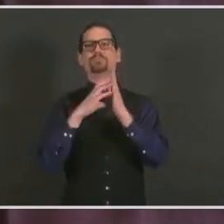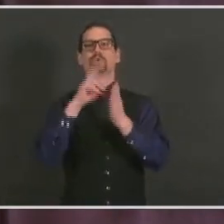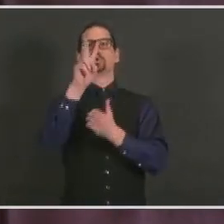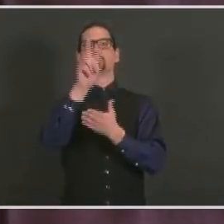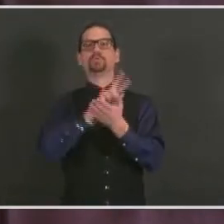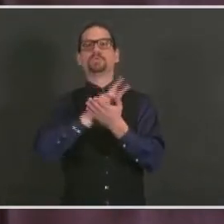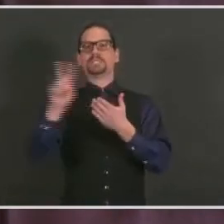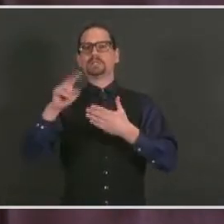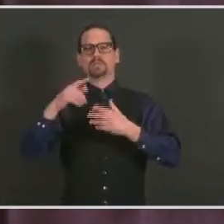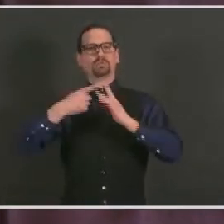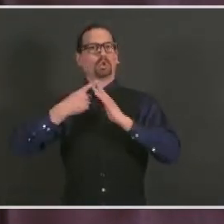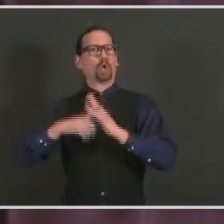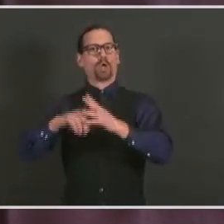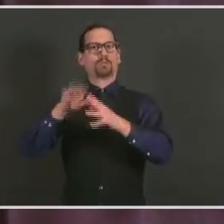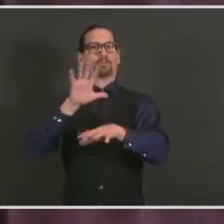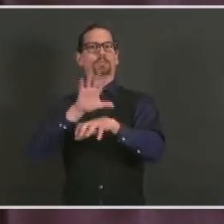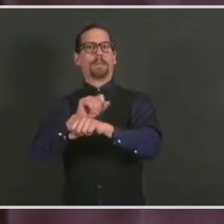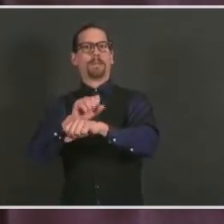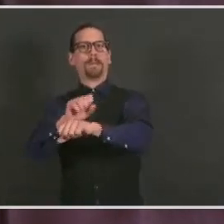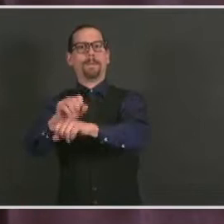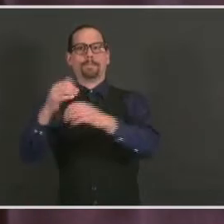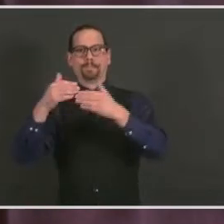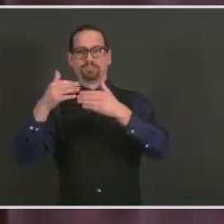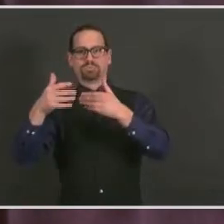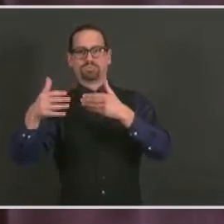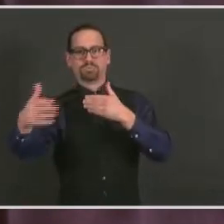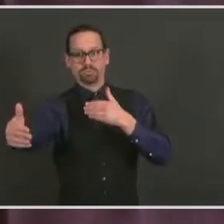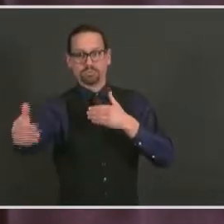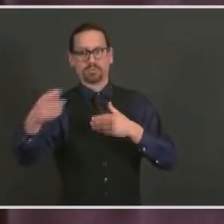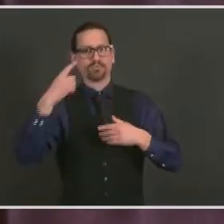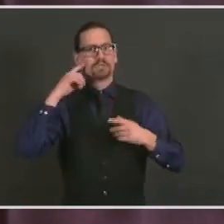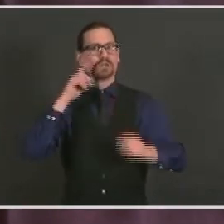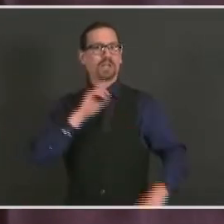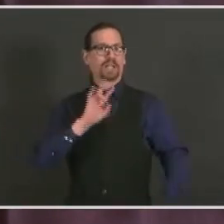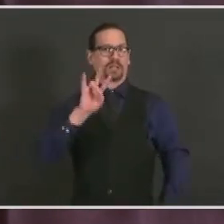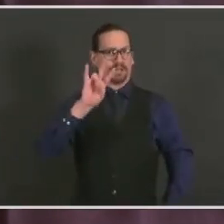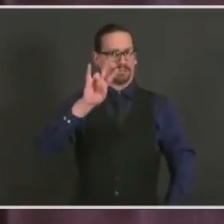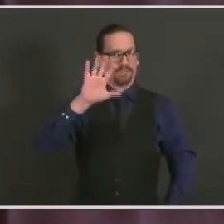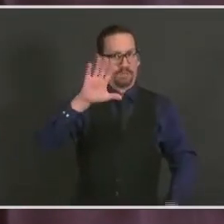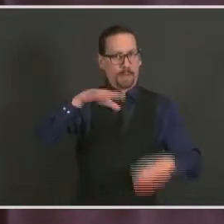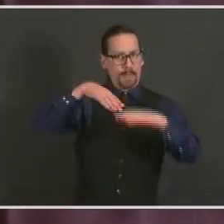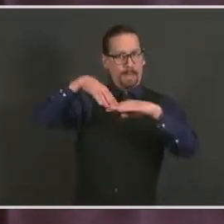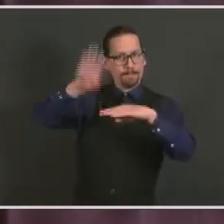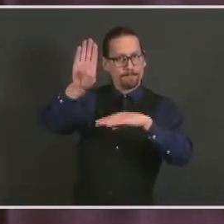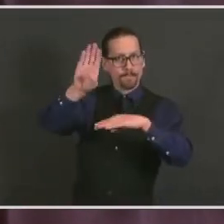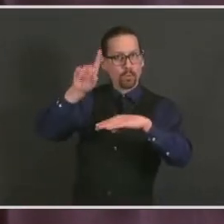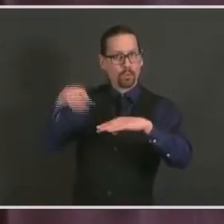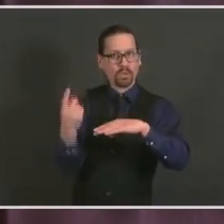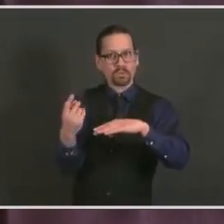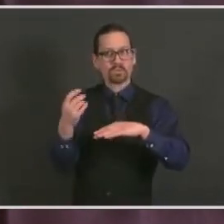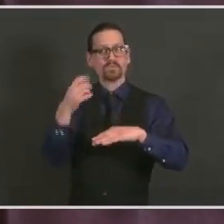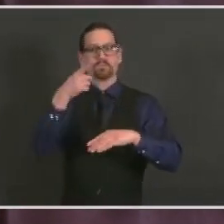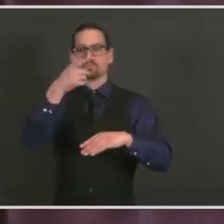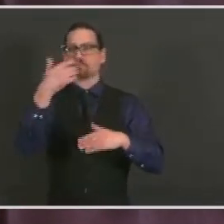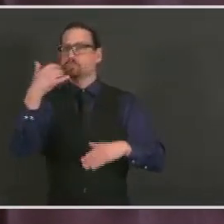WEEKS OF APPOINTMENTS WILL OPEN UP AT THAT TIME. I WANT